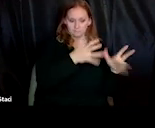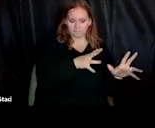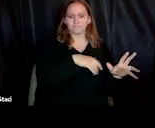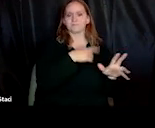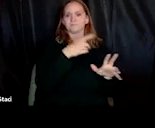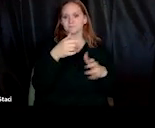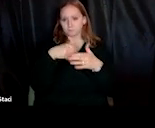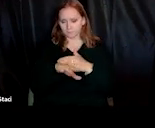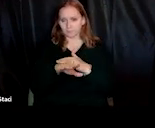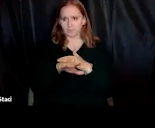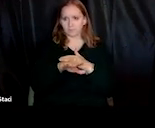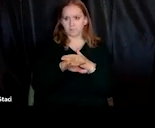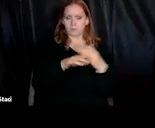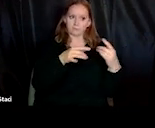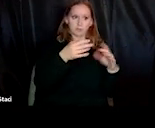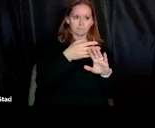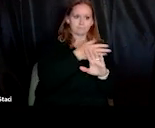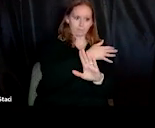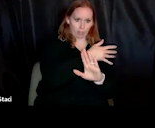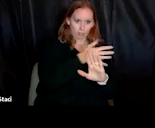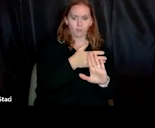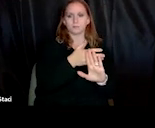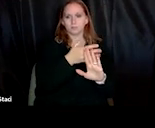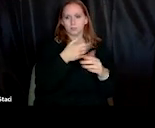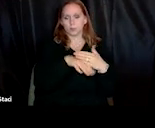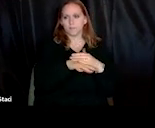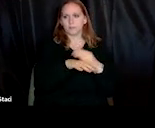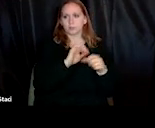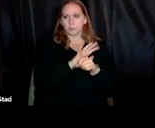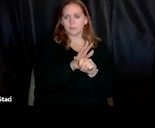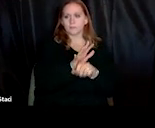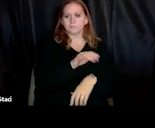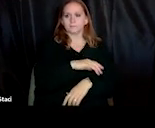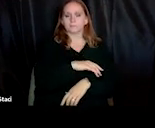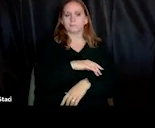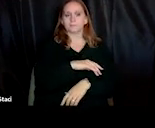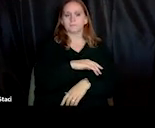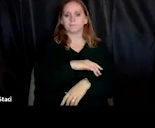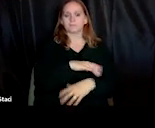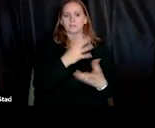or even during COVID facing hardships that they've never thought that they would face.